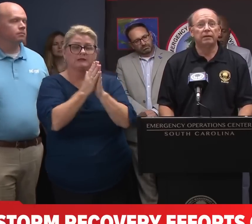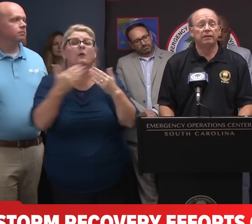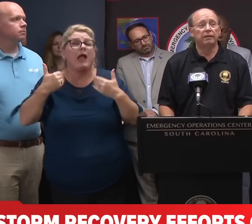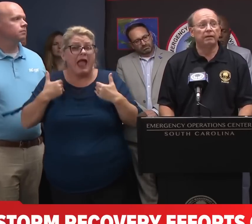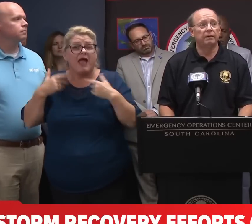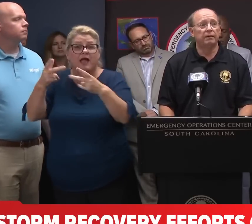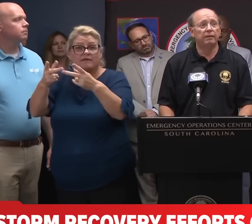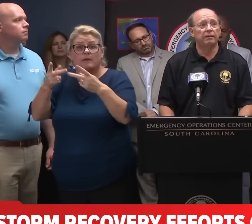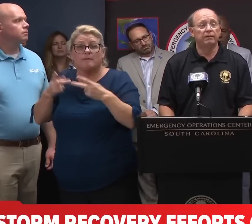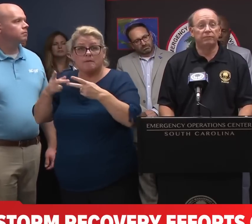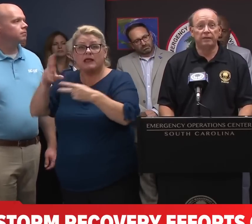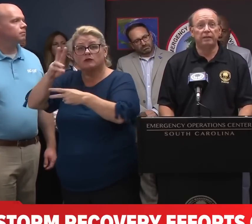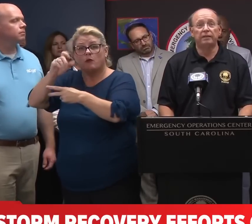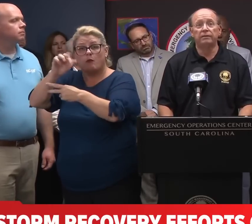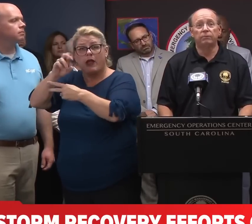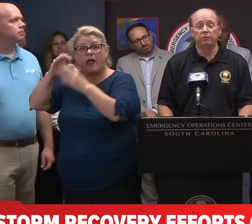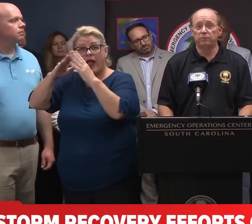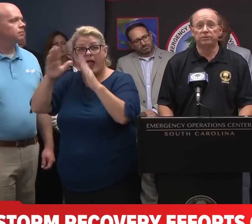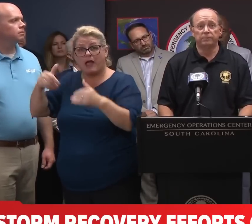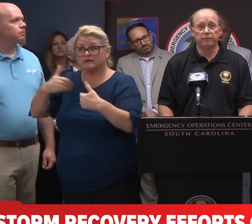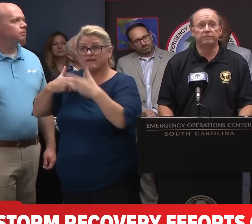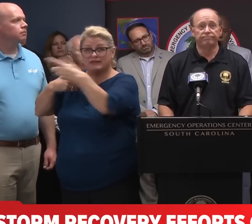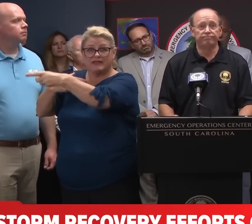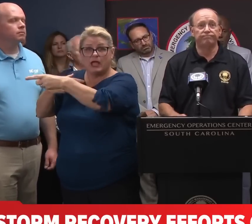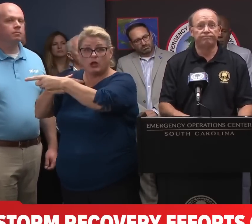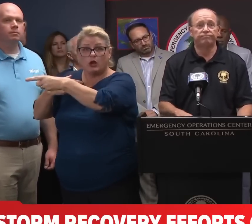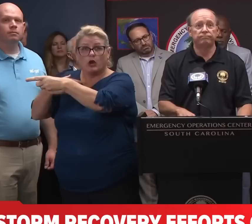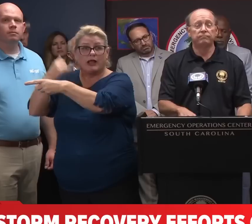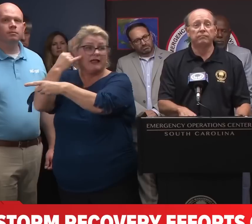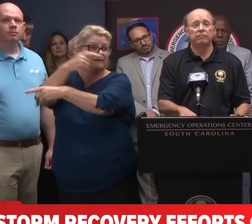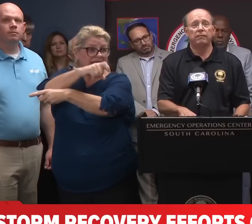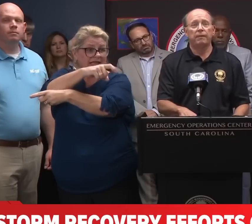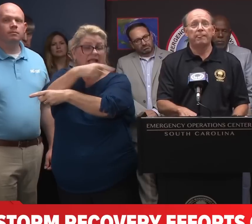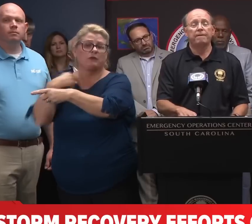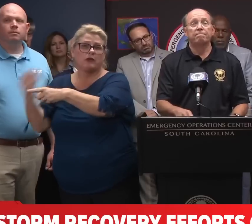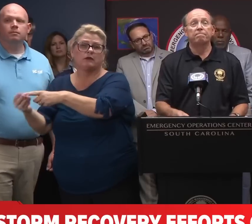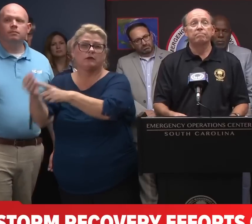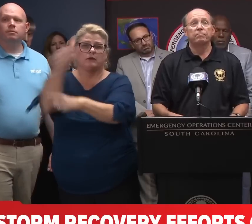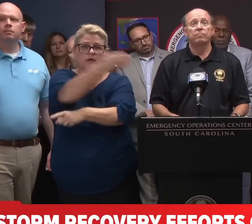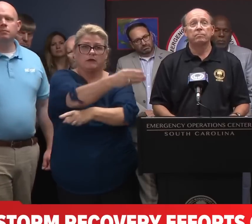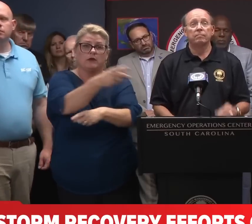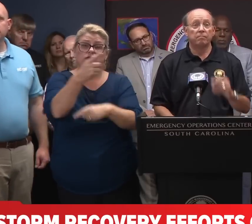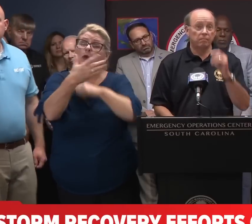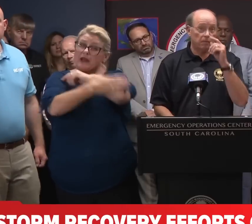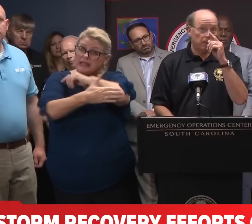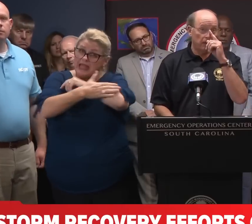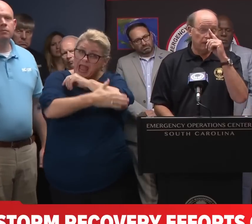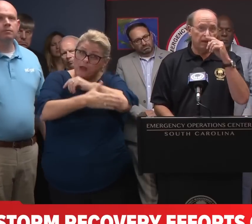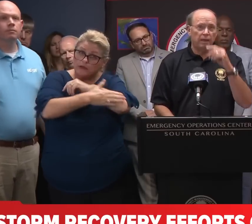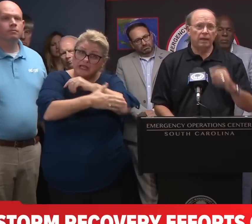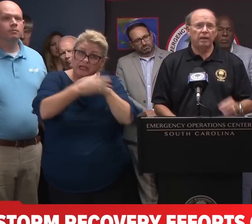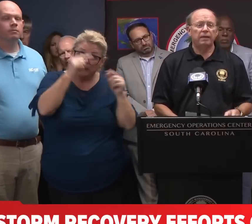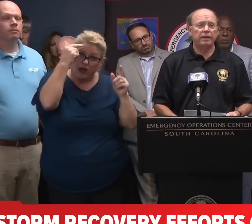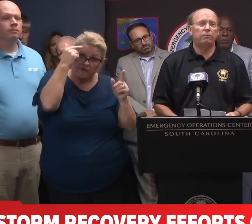Uh, and if they need it, we will ship it like you said. So like county administration would request those things.